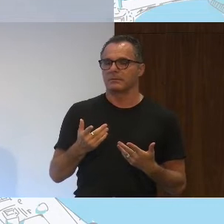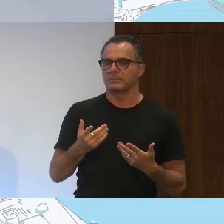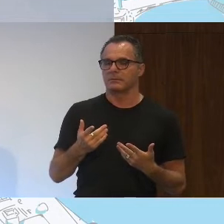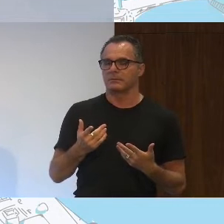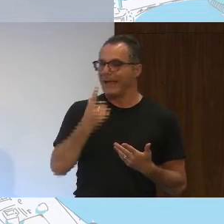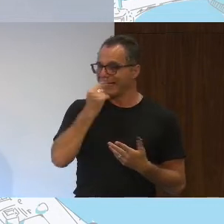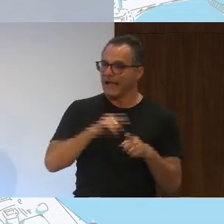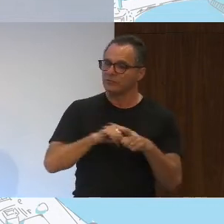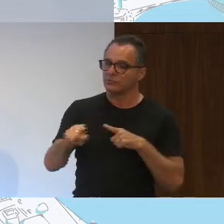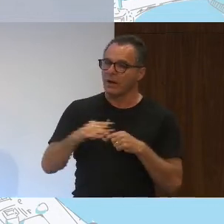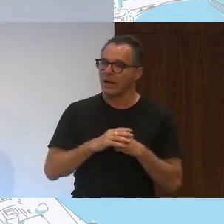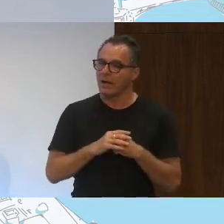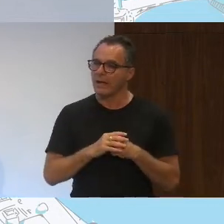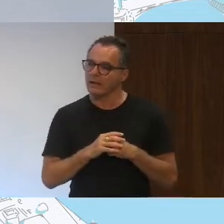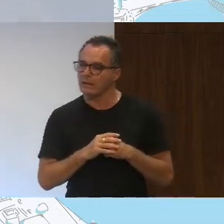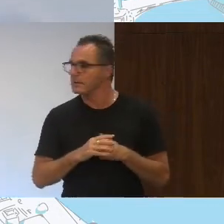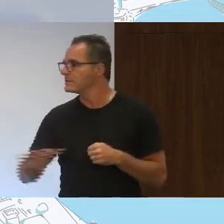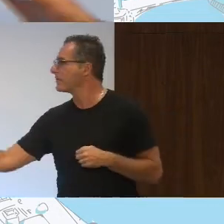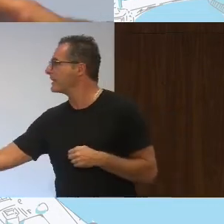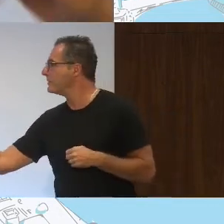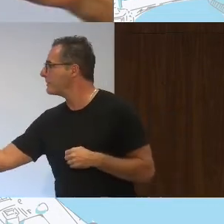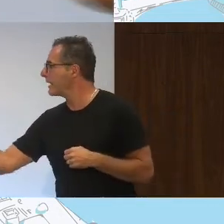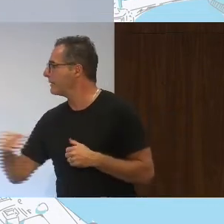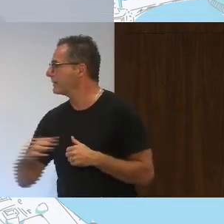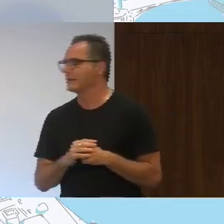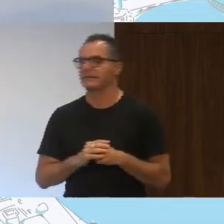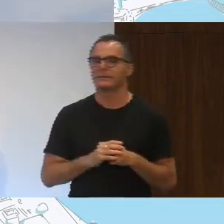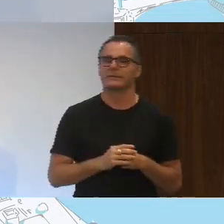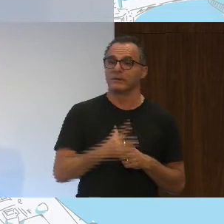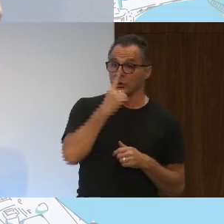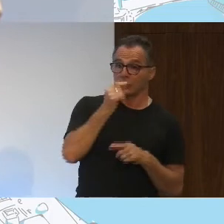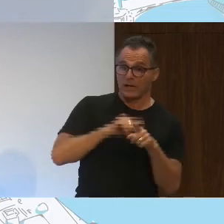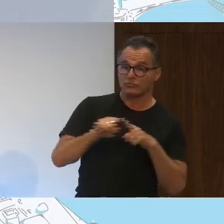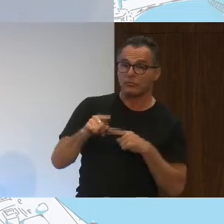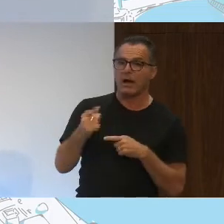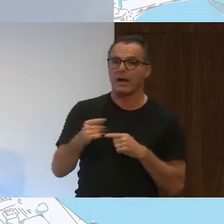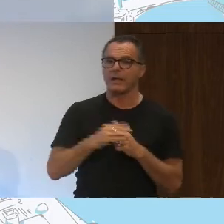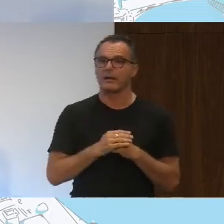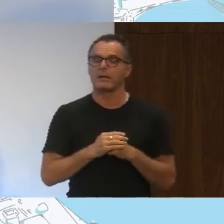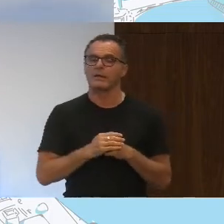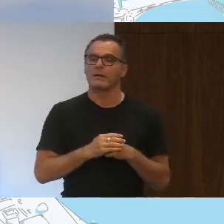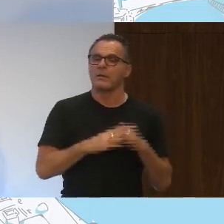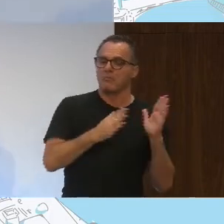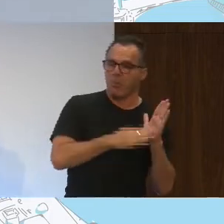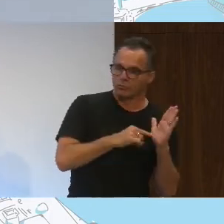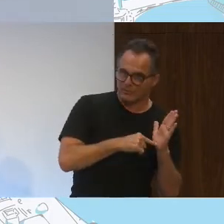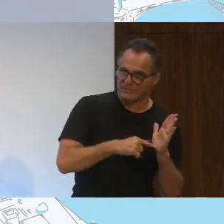nortripalione or venlafaxine but sorry sorry that you could try. Nortriptaline or venlafaxine.